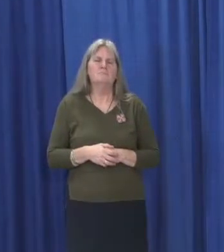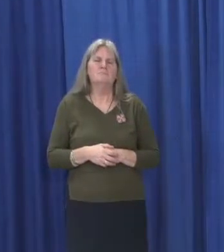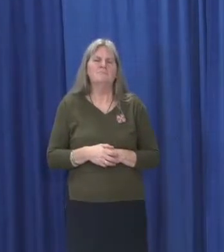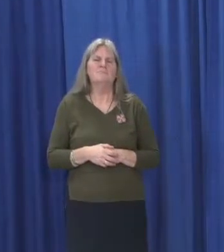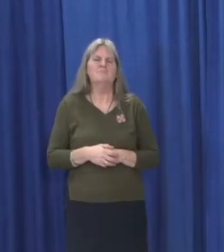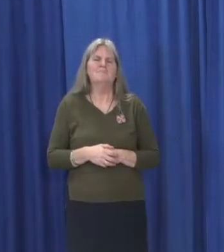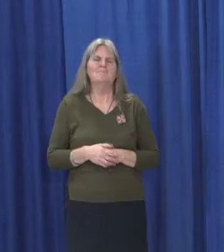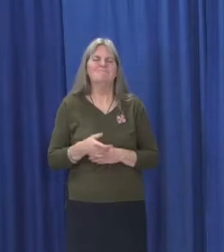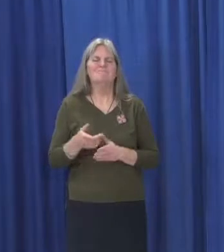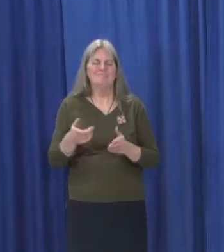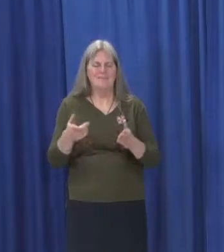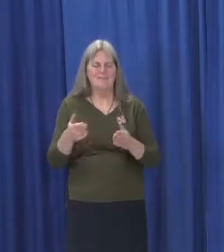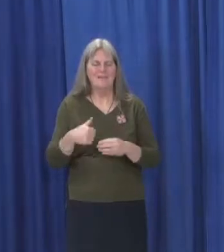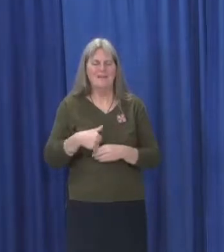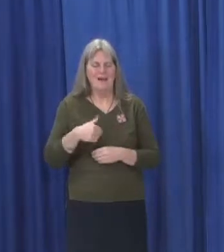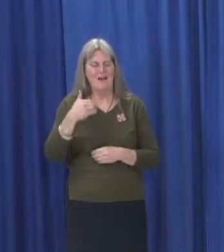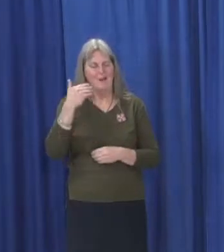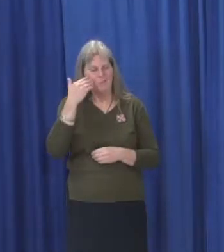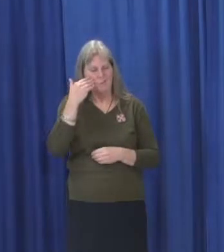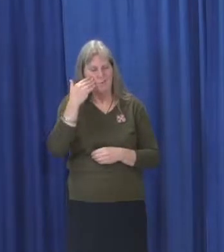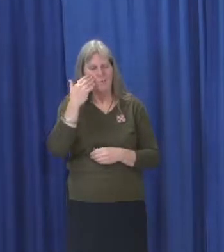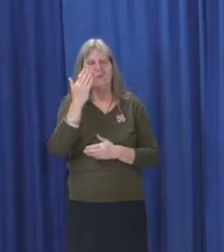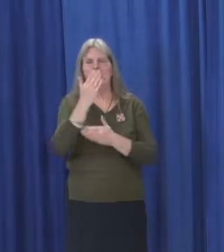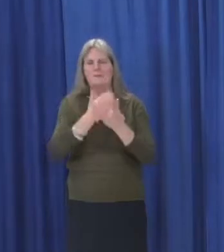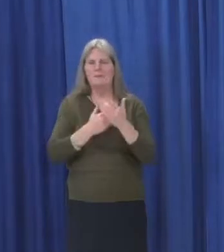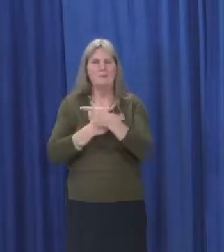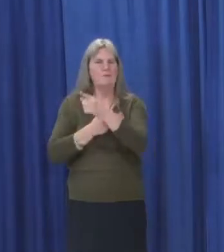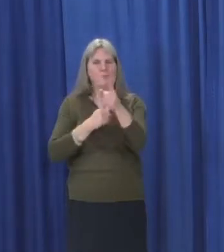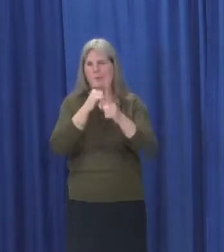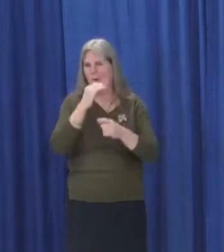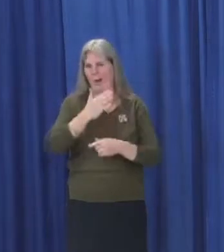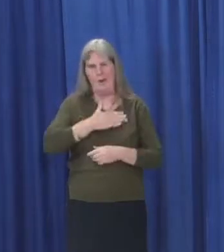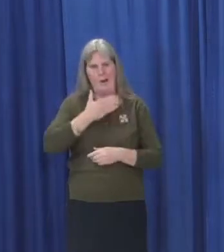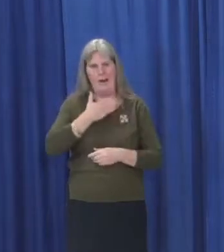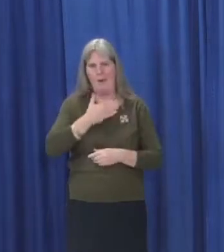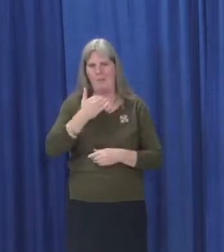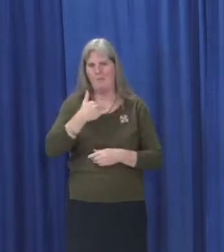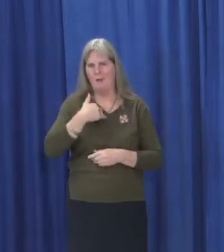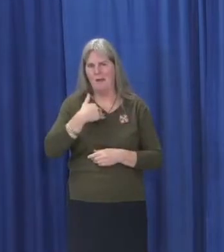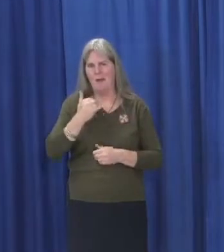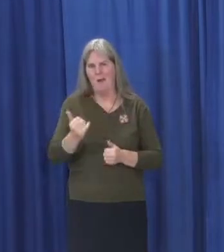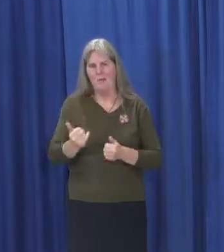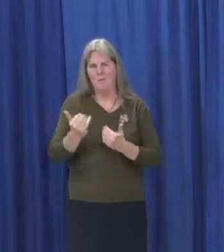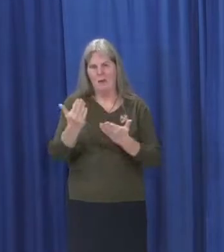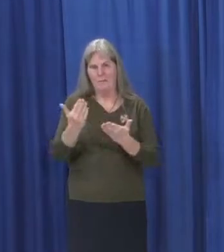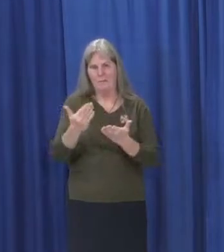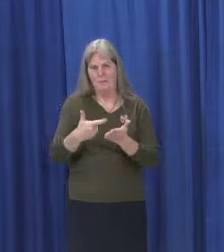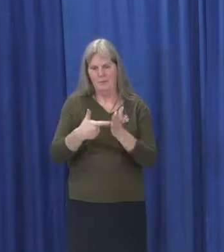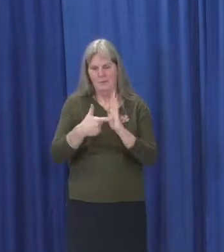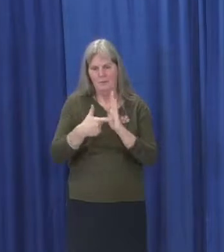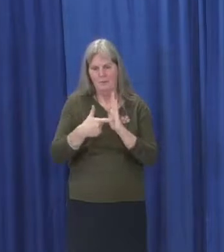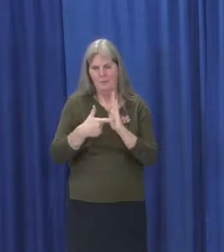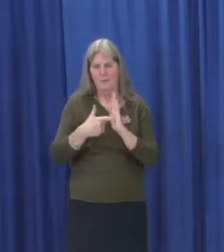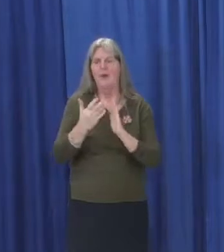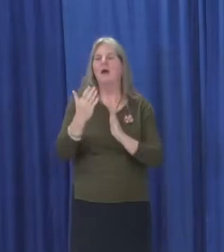I know not everyone is going to be happy about these recommendations and I know some people will be sad about the